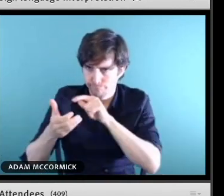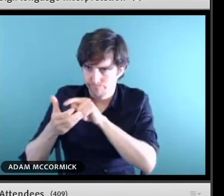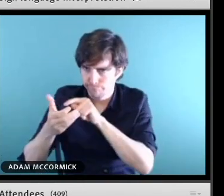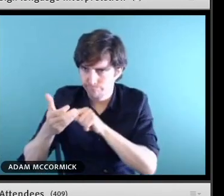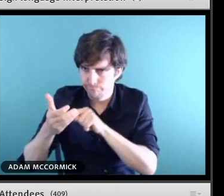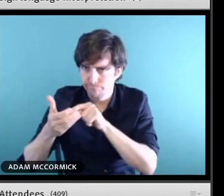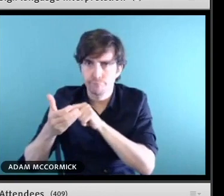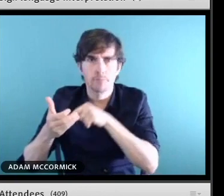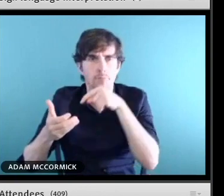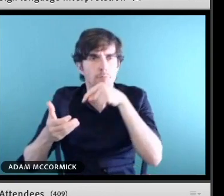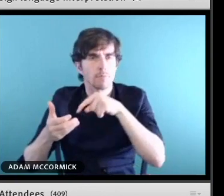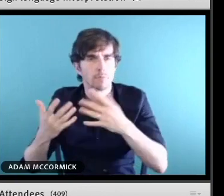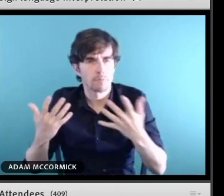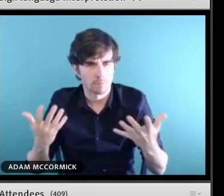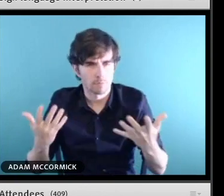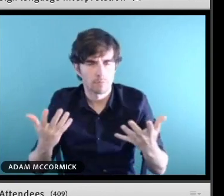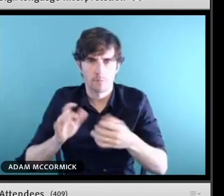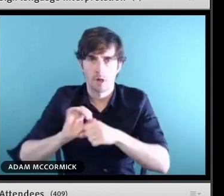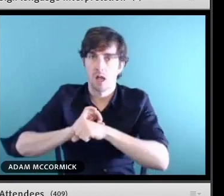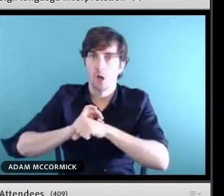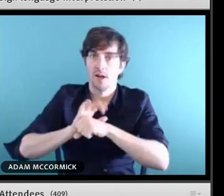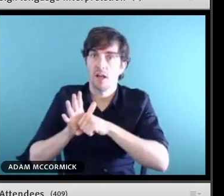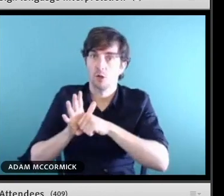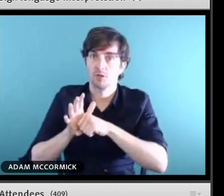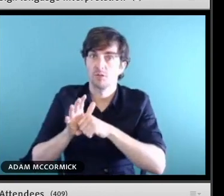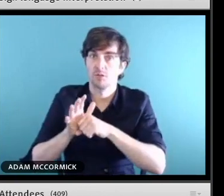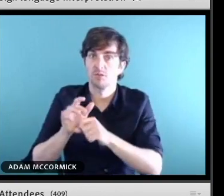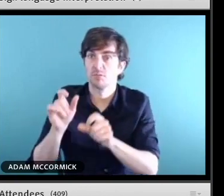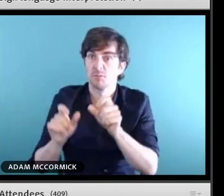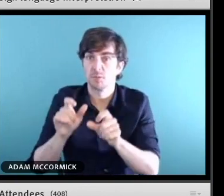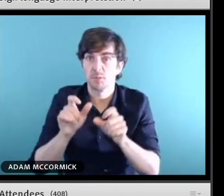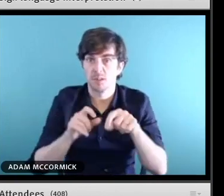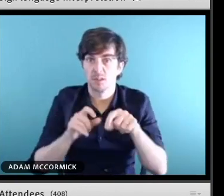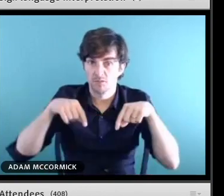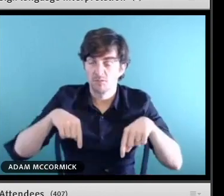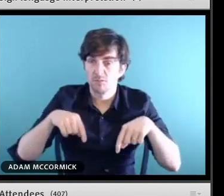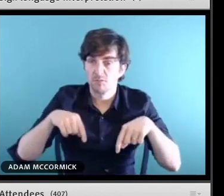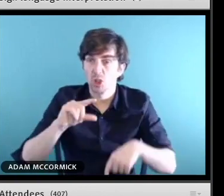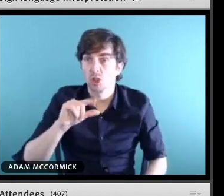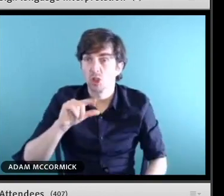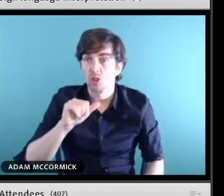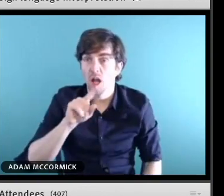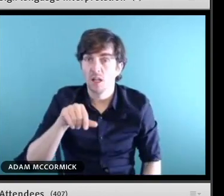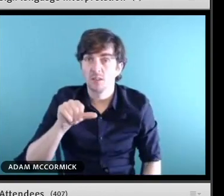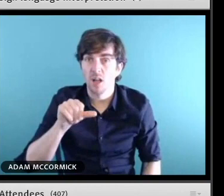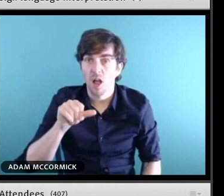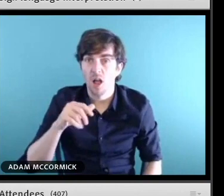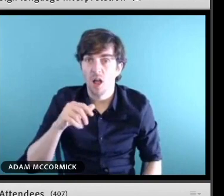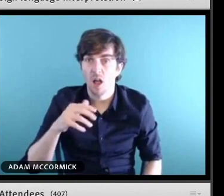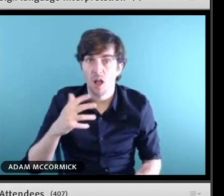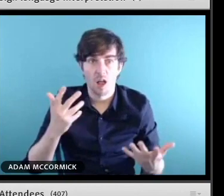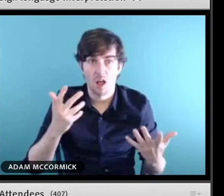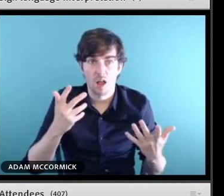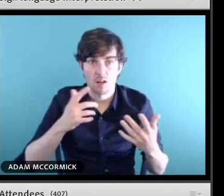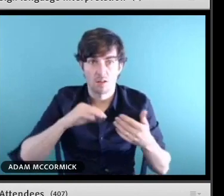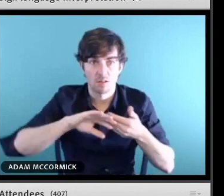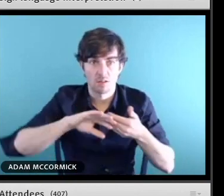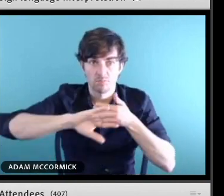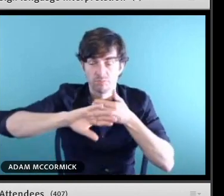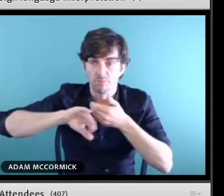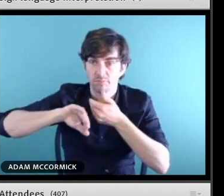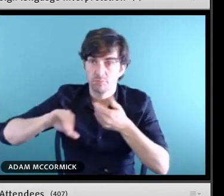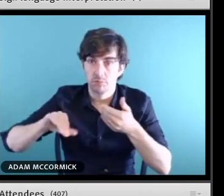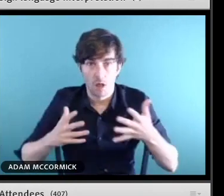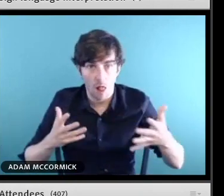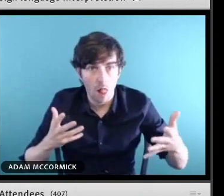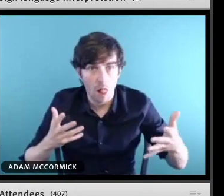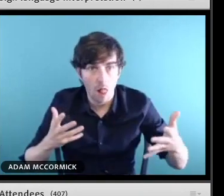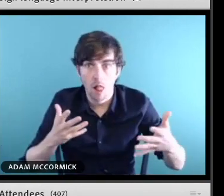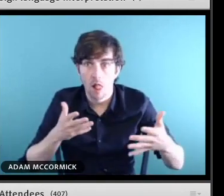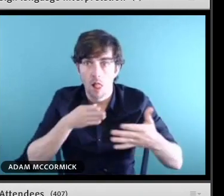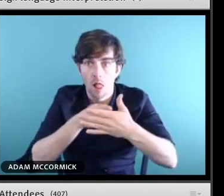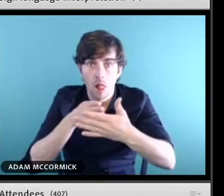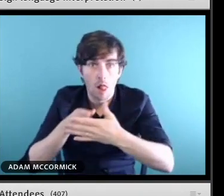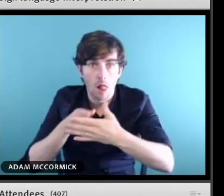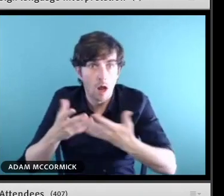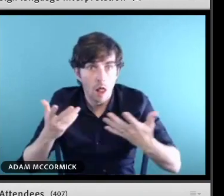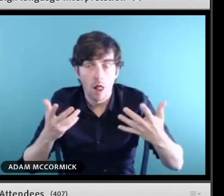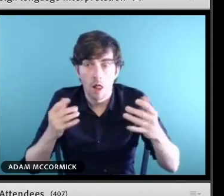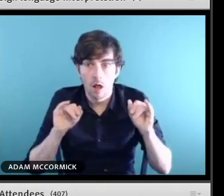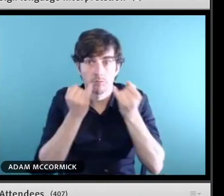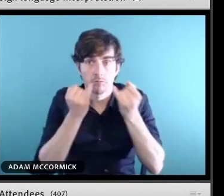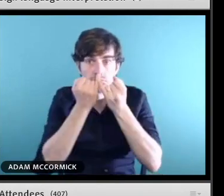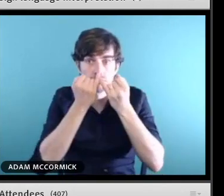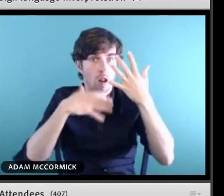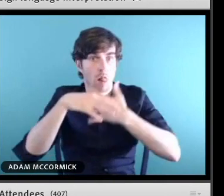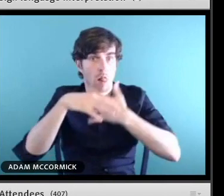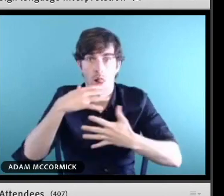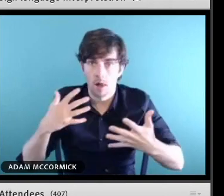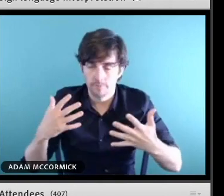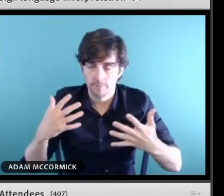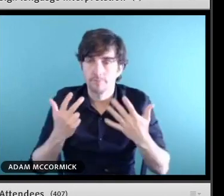us and share with us today.